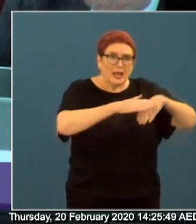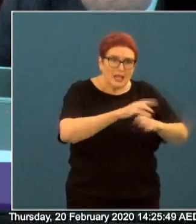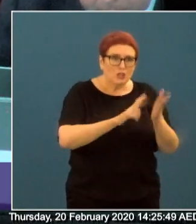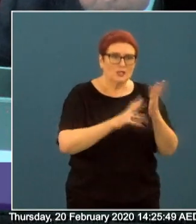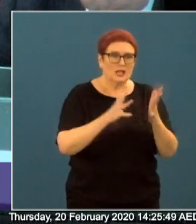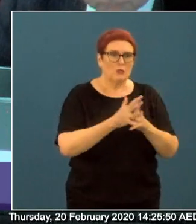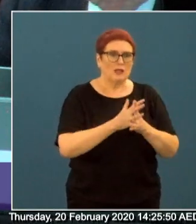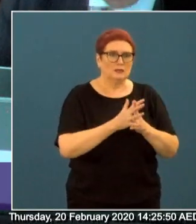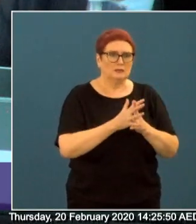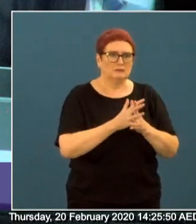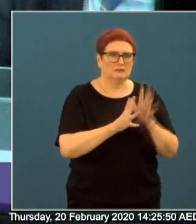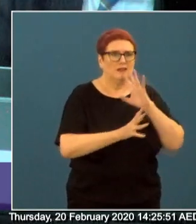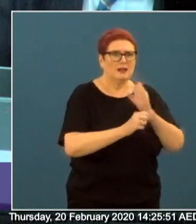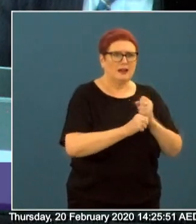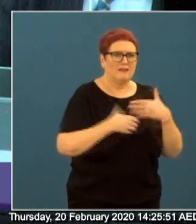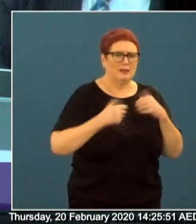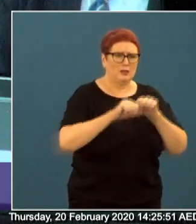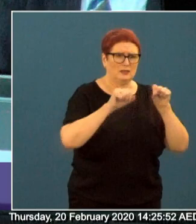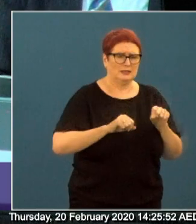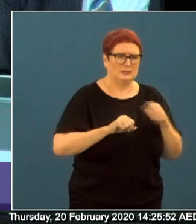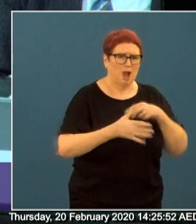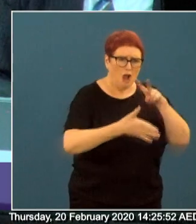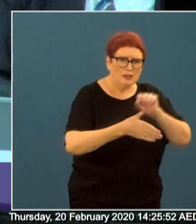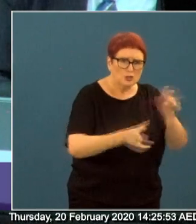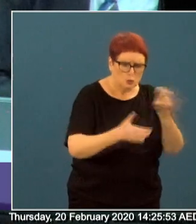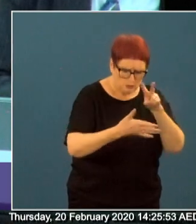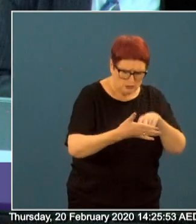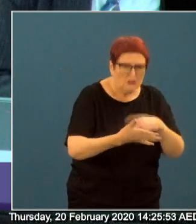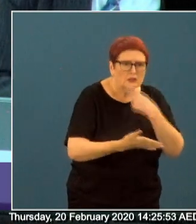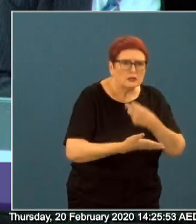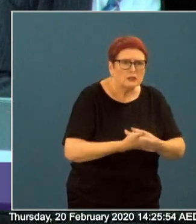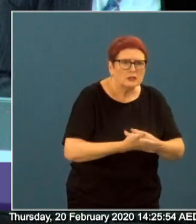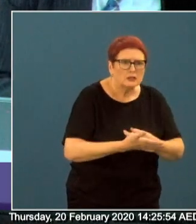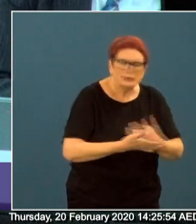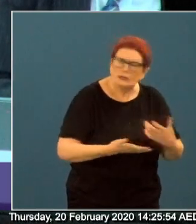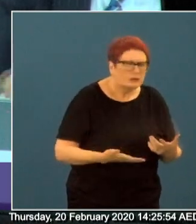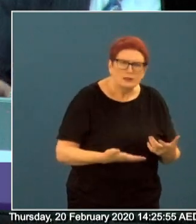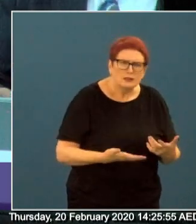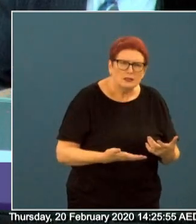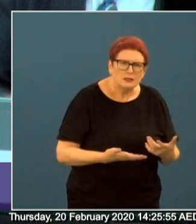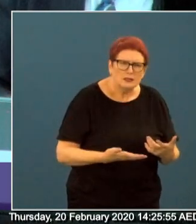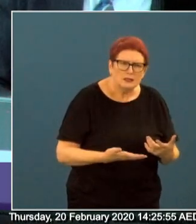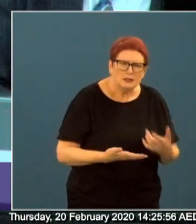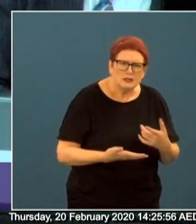Now, I read that — one shakes a head and say what has gone wrong